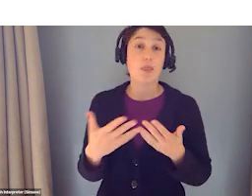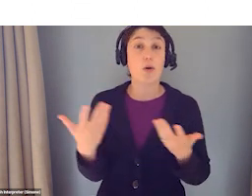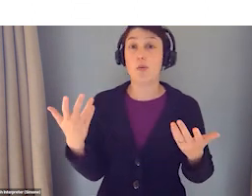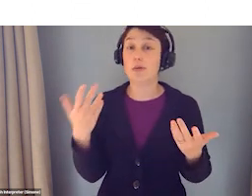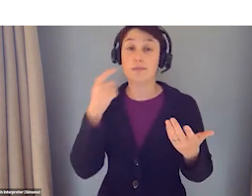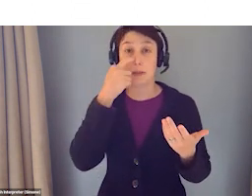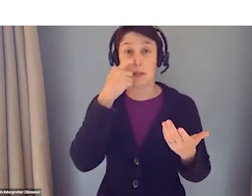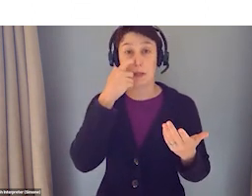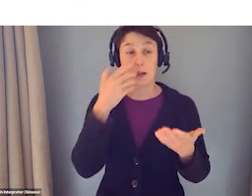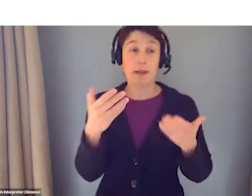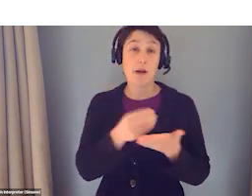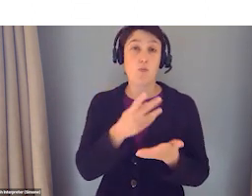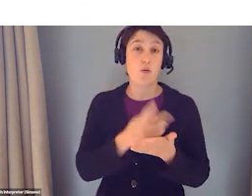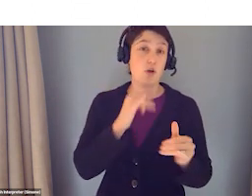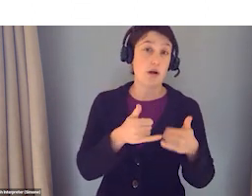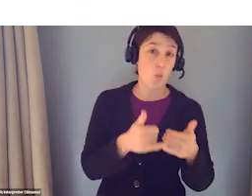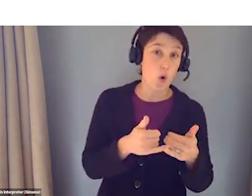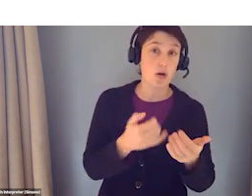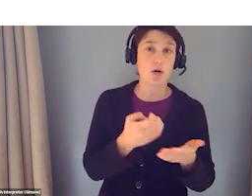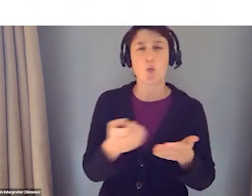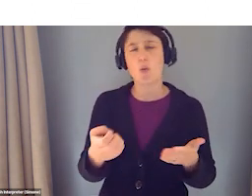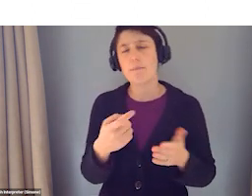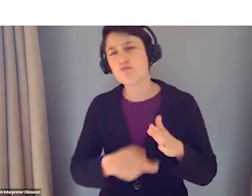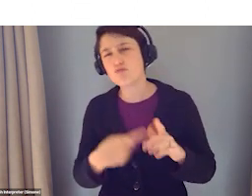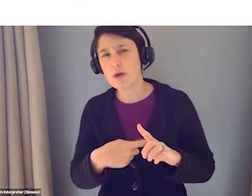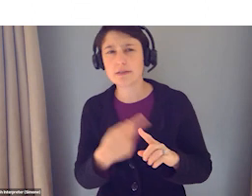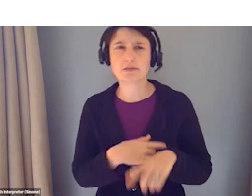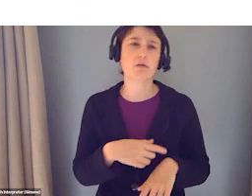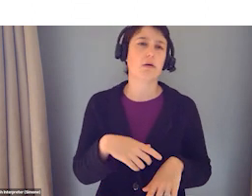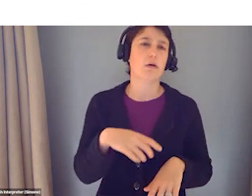building spaces, IT services, they cannot be participant support.